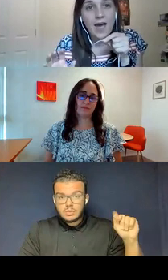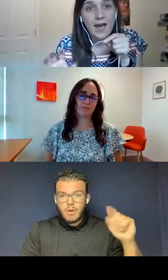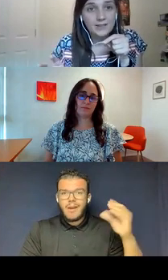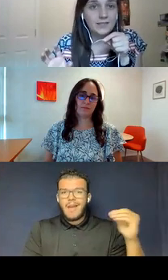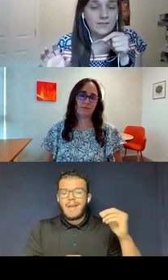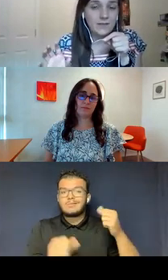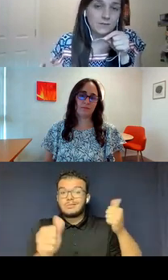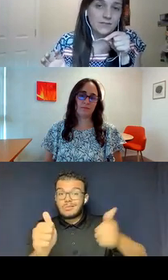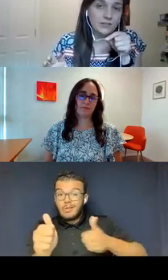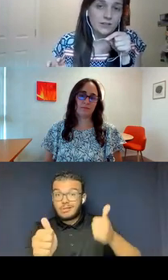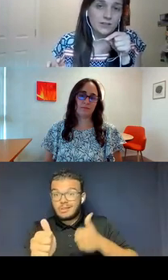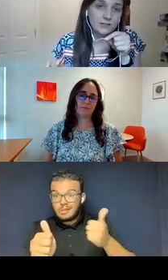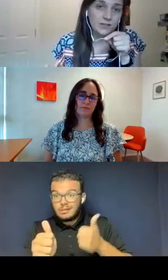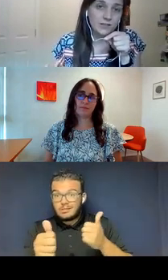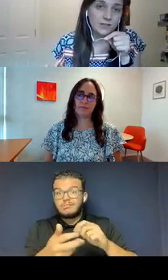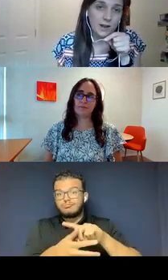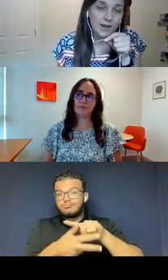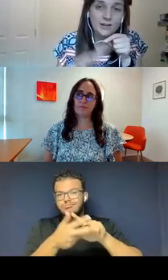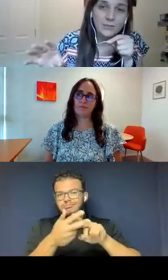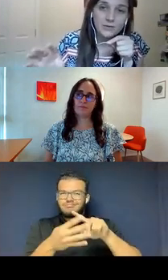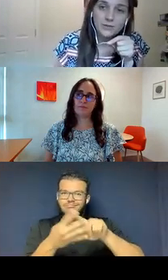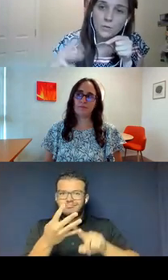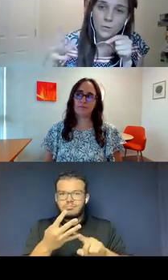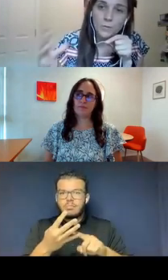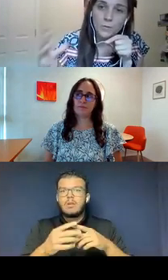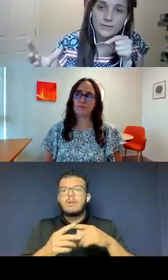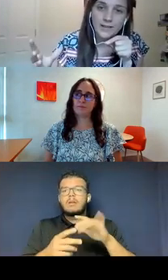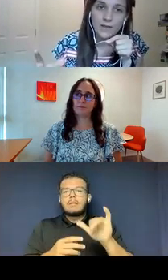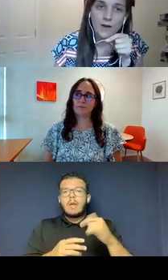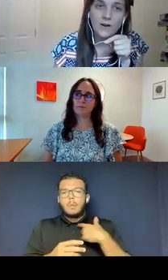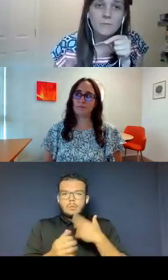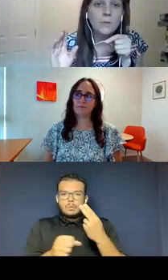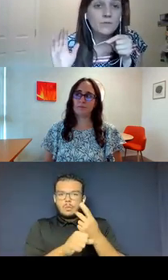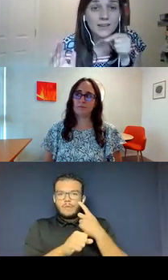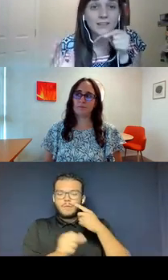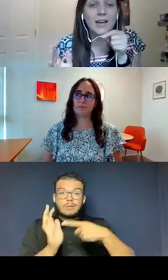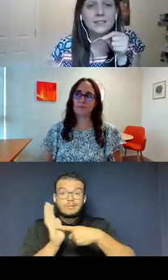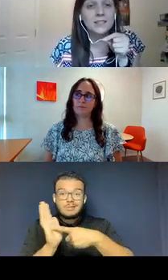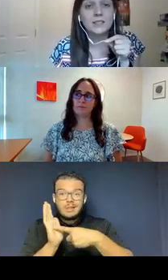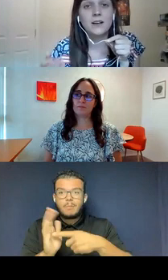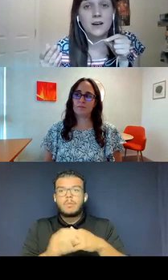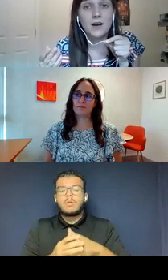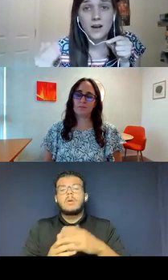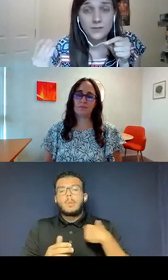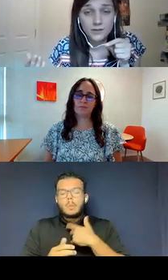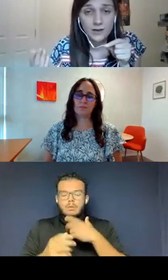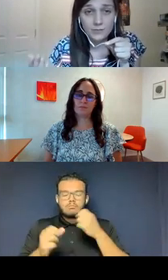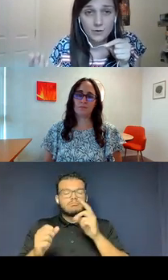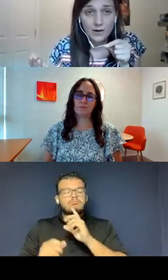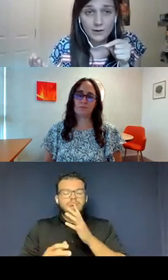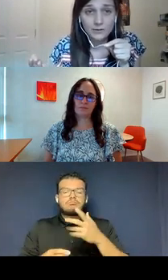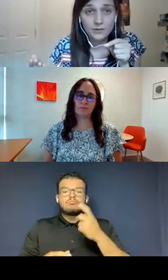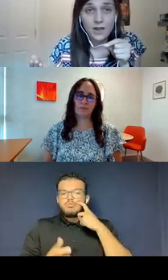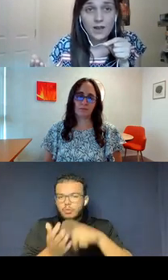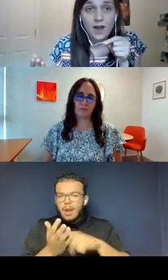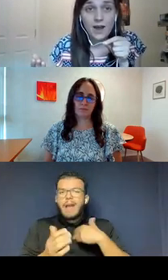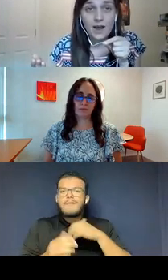as the victimizations in our examples and what we'll be saying out loud. But we recognize that there are other grant programs